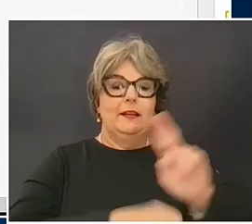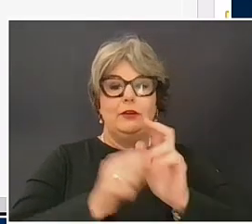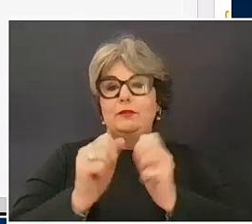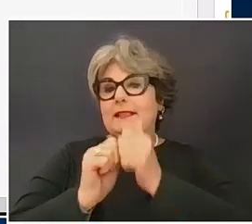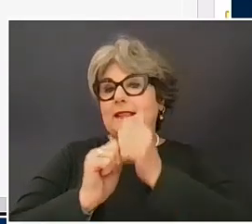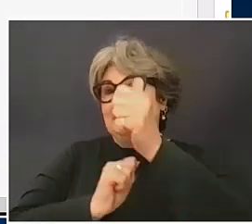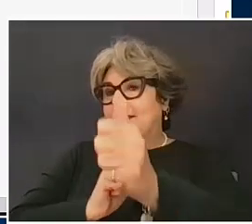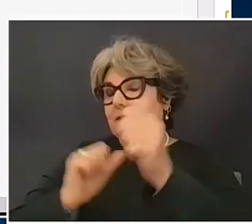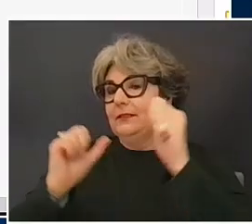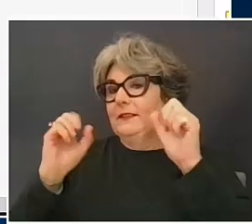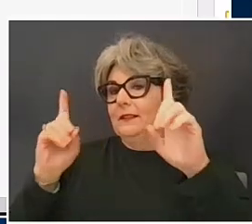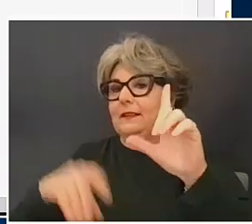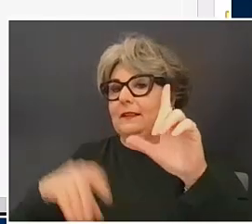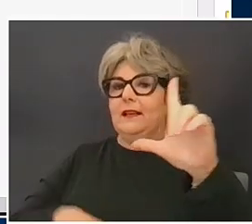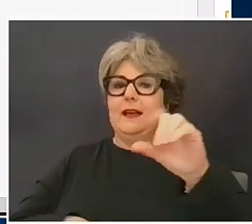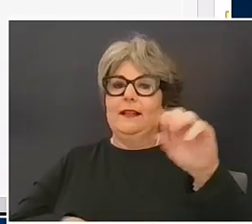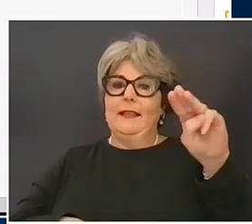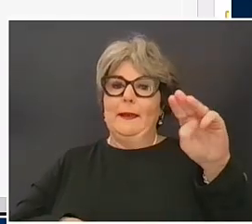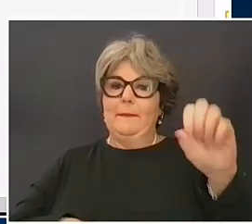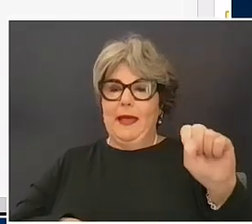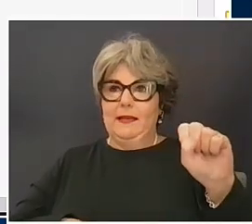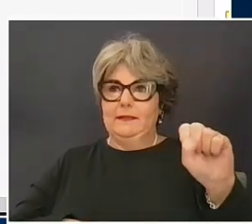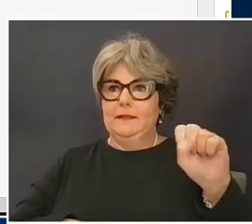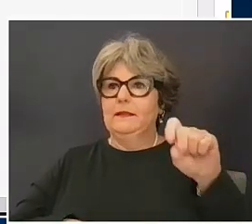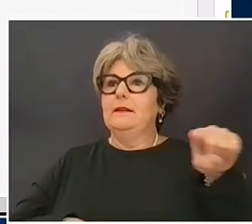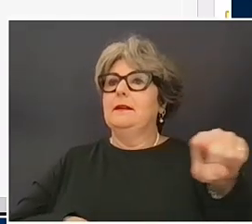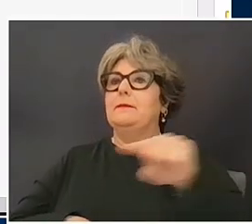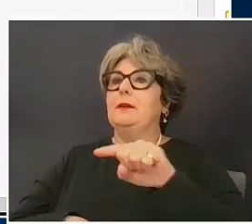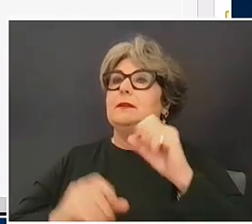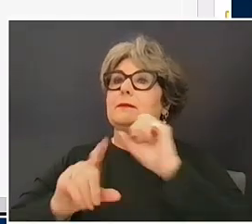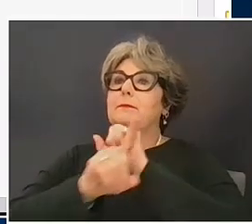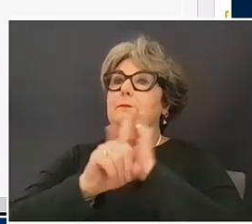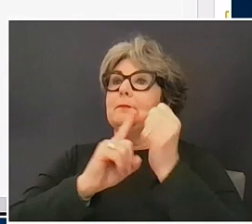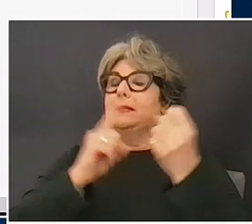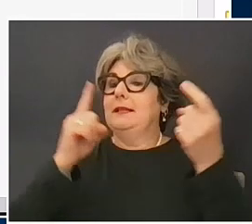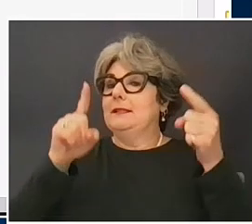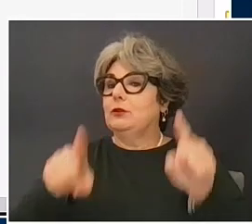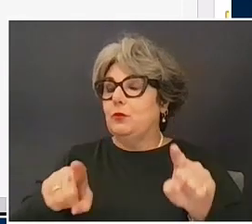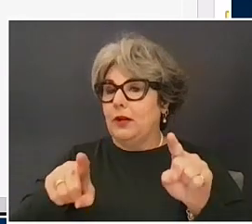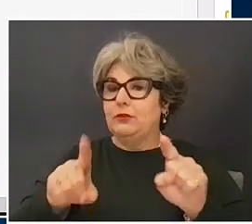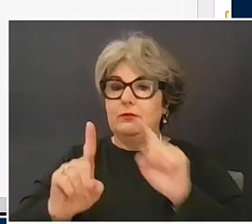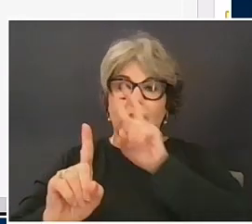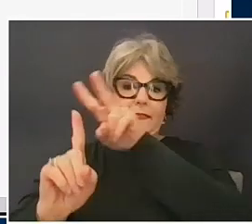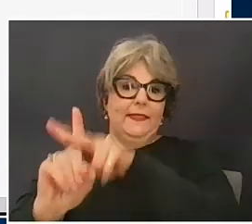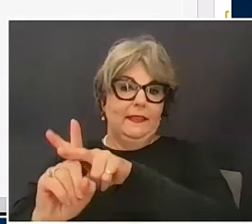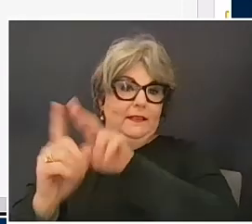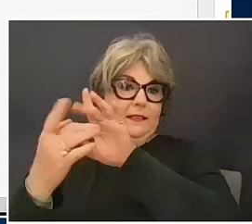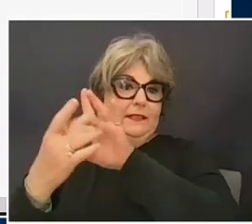Especially since in many cases, the assignments, etc. are being submitted directly to the